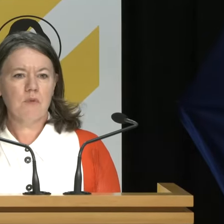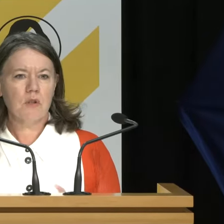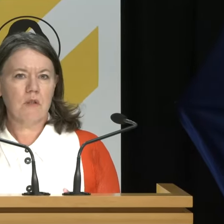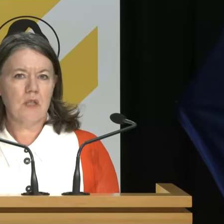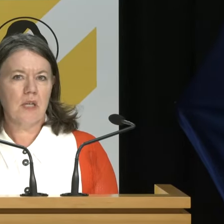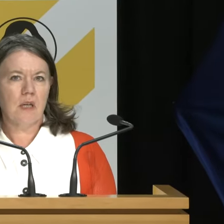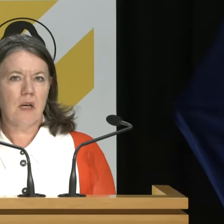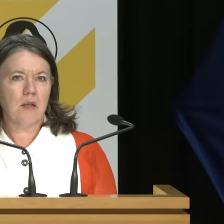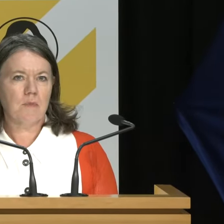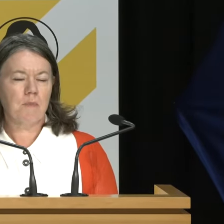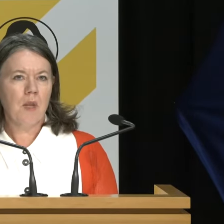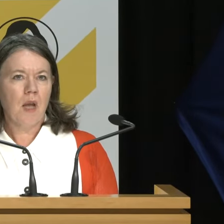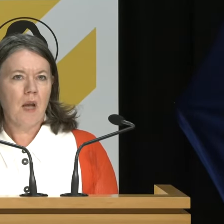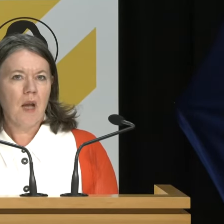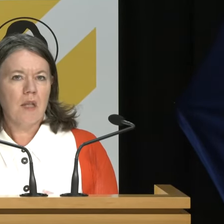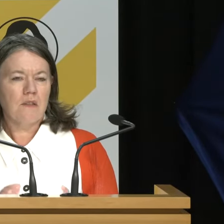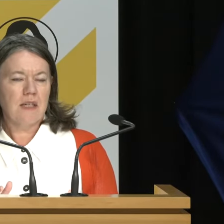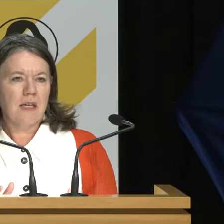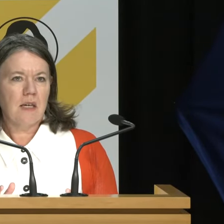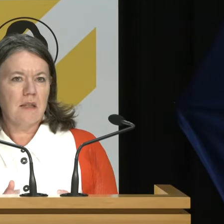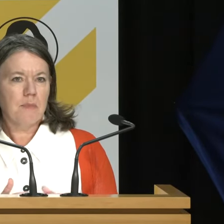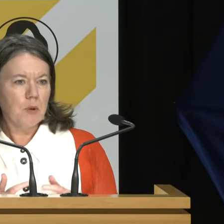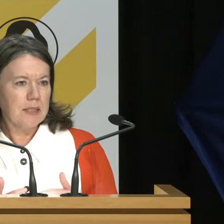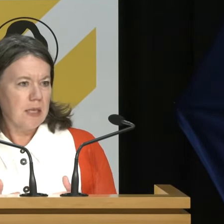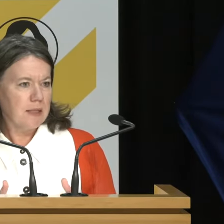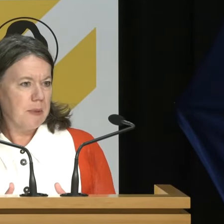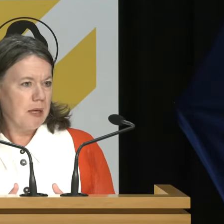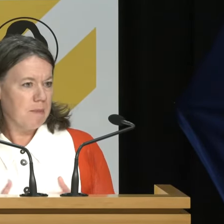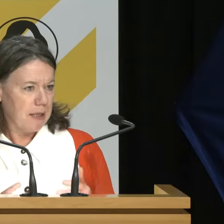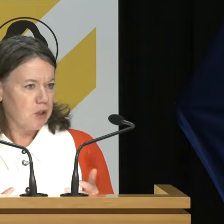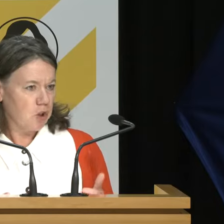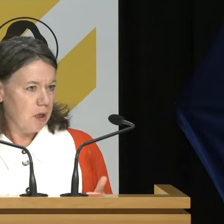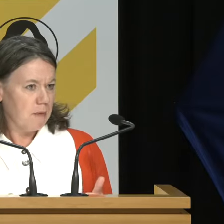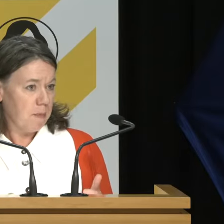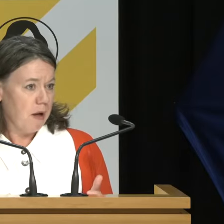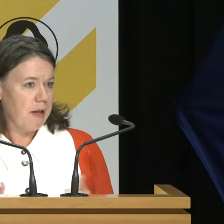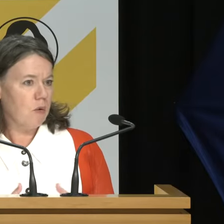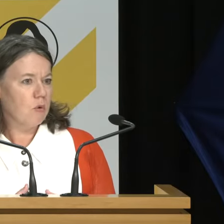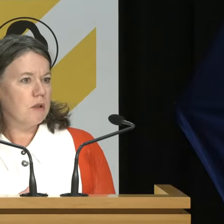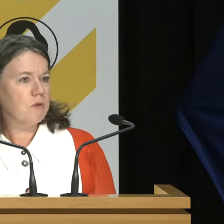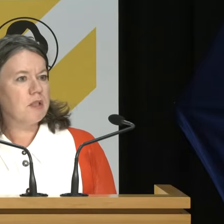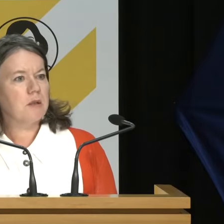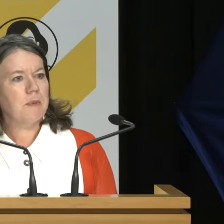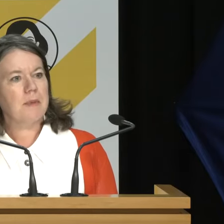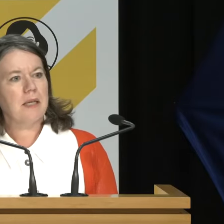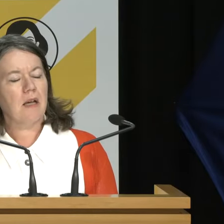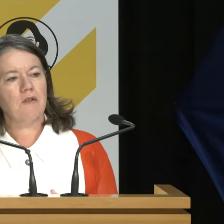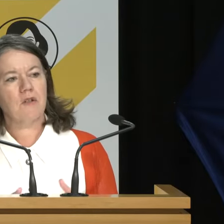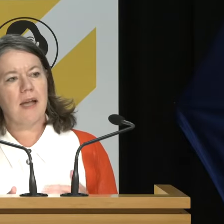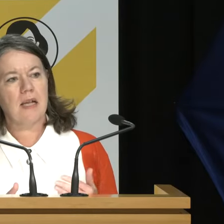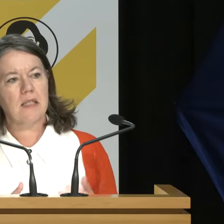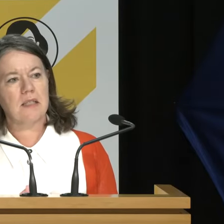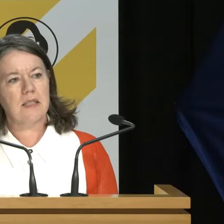accessed the Given there is concern around that.